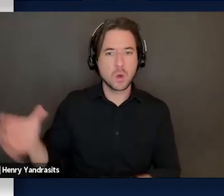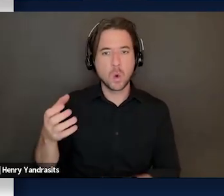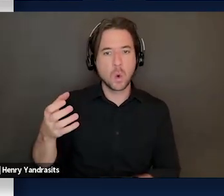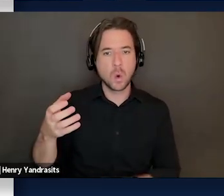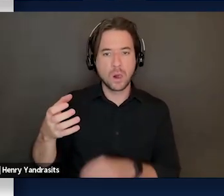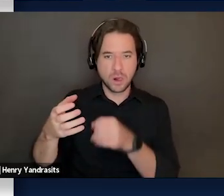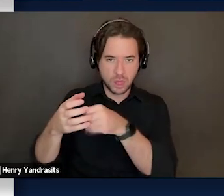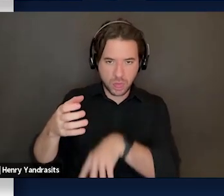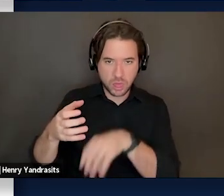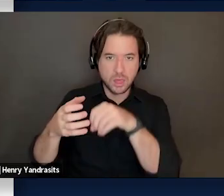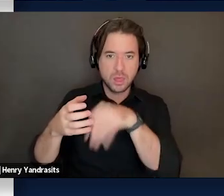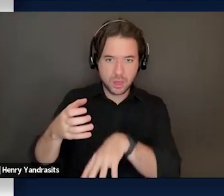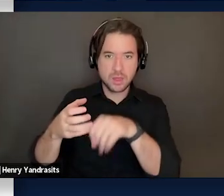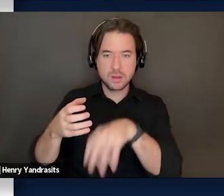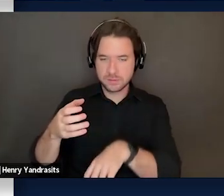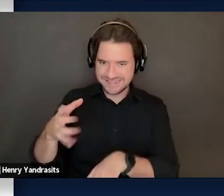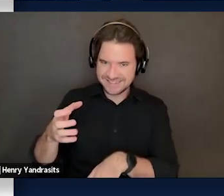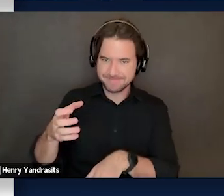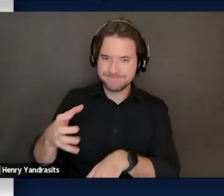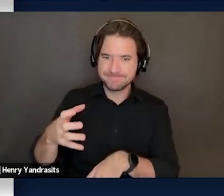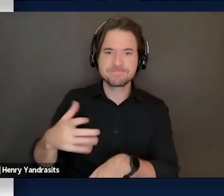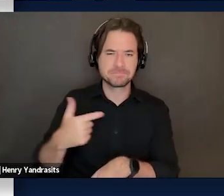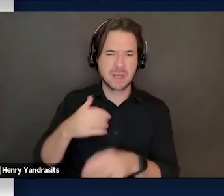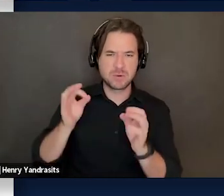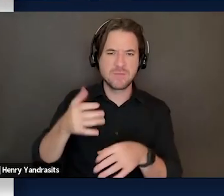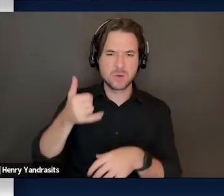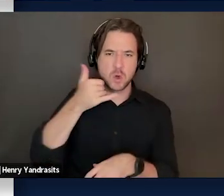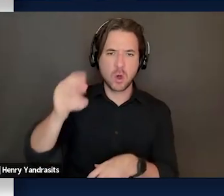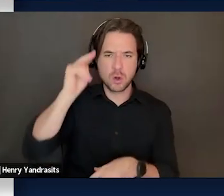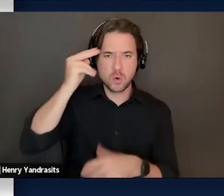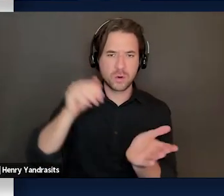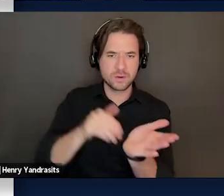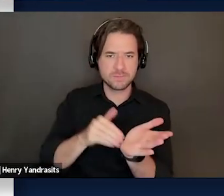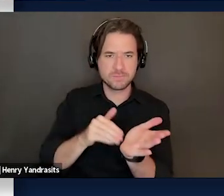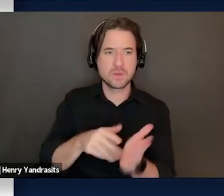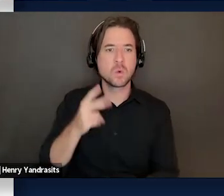like I was dropping objects, that would definitely cause me to call a neurologist. So here we see who they would call.